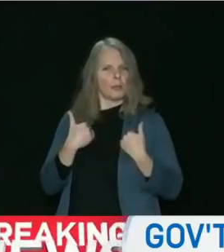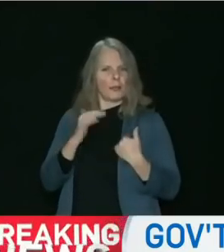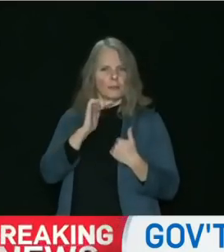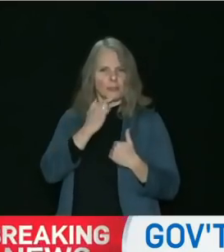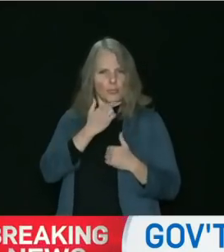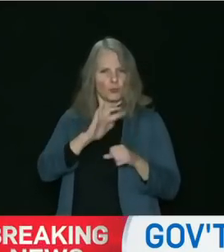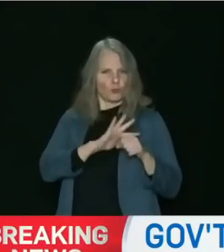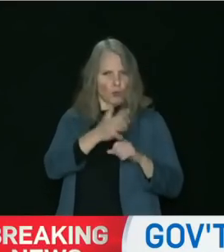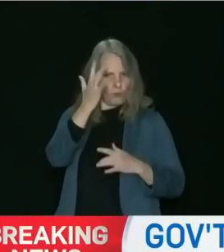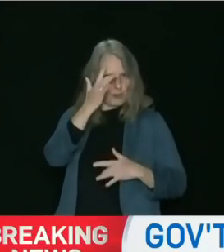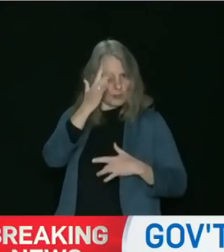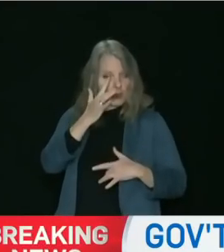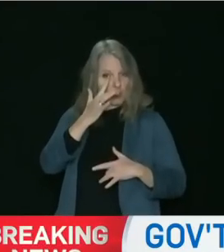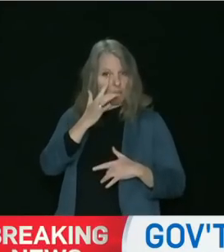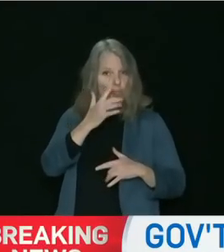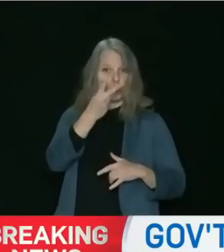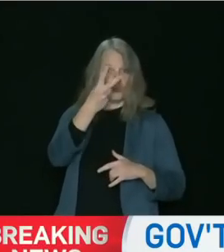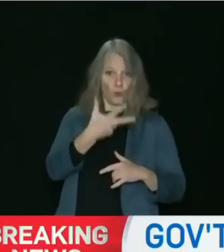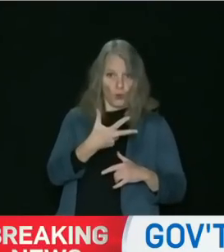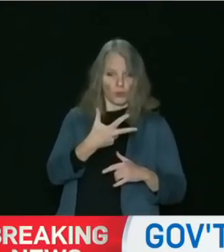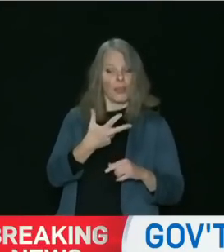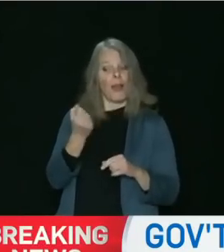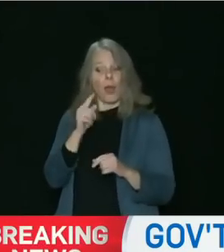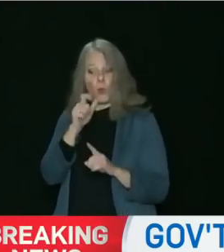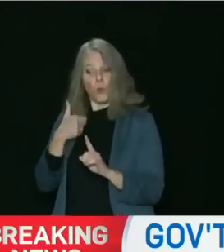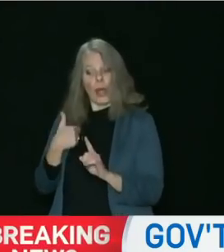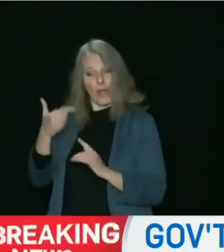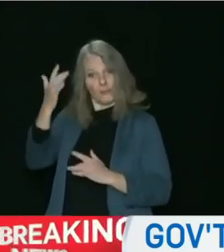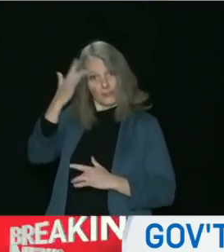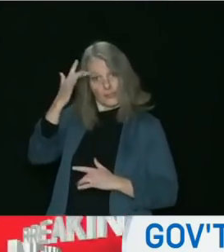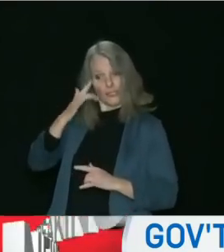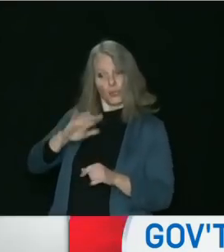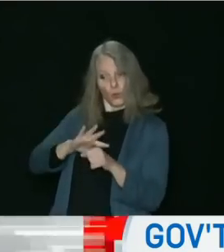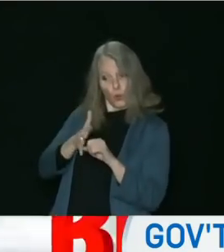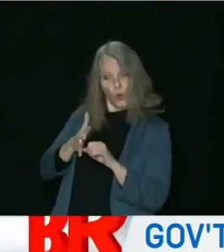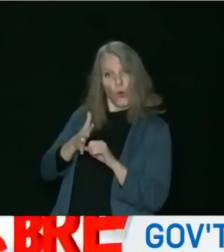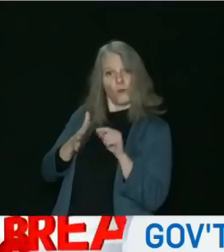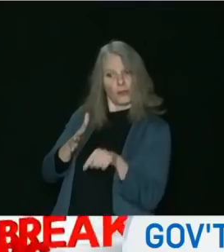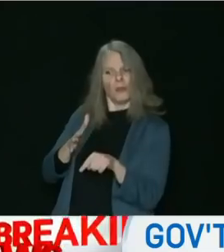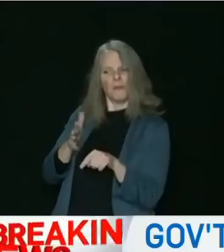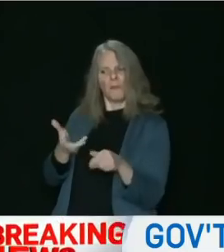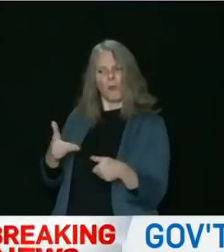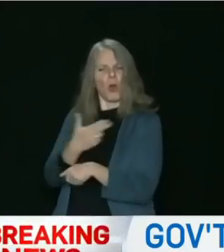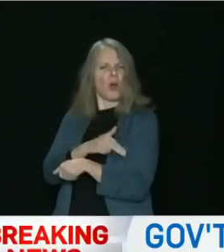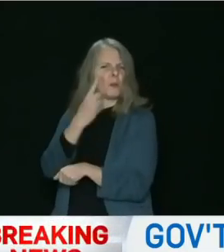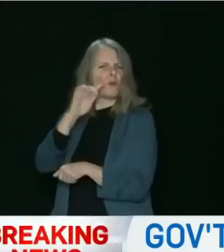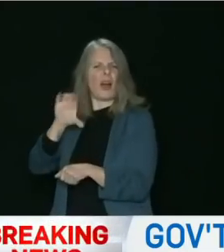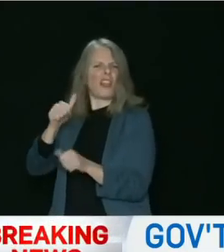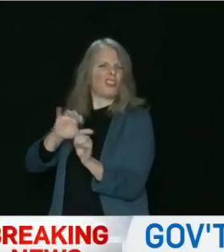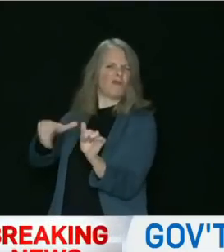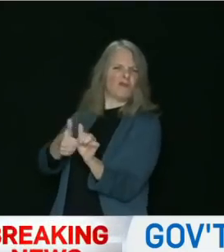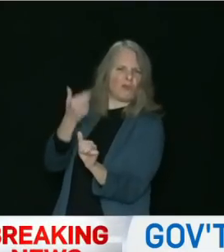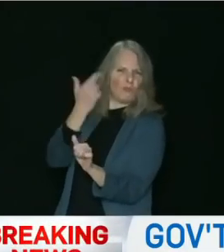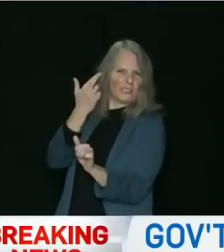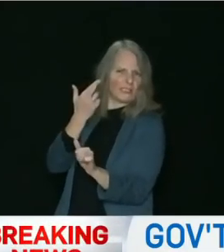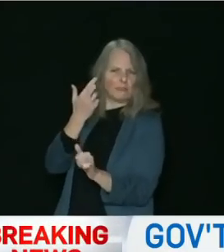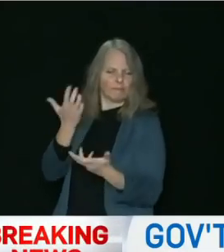VACCINATED PEOPLE -- SORRY, THE PEOPLE -- THE HOSPITALIZED PEOPLE